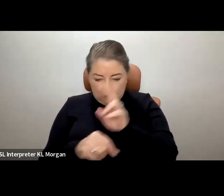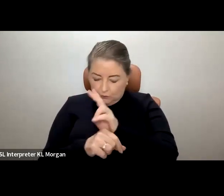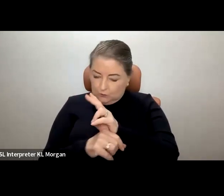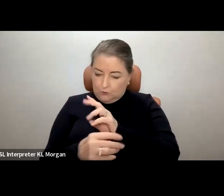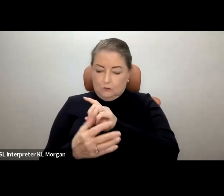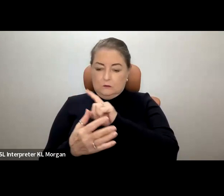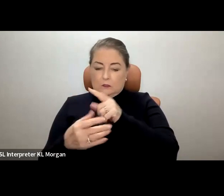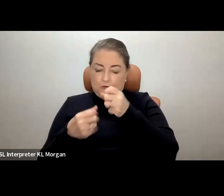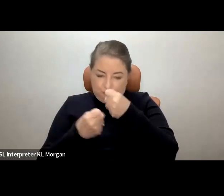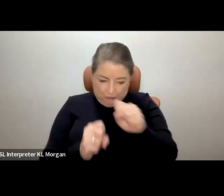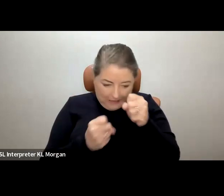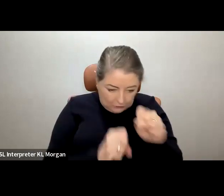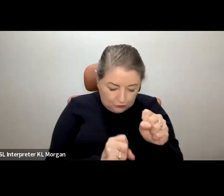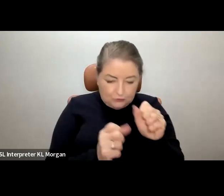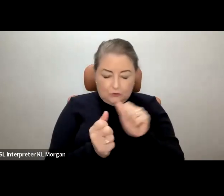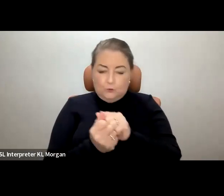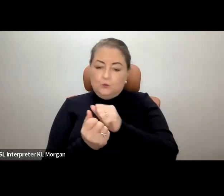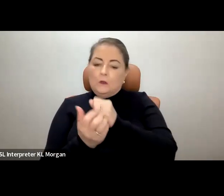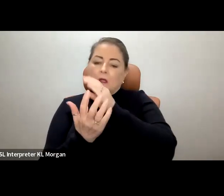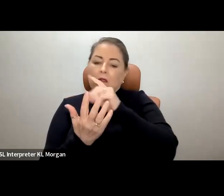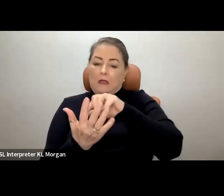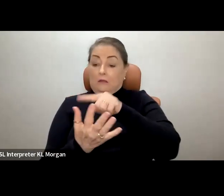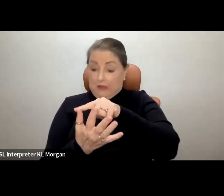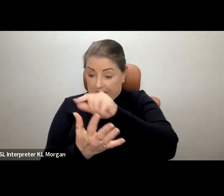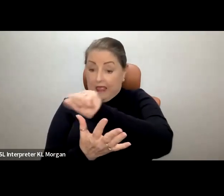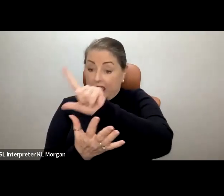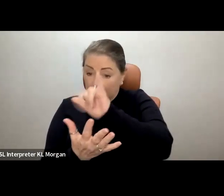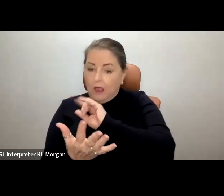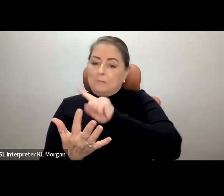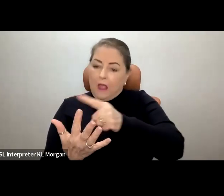strategy with a range of other tools to help your courses be